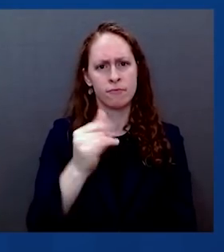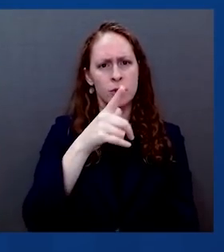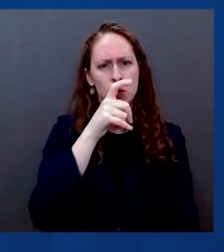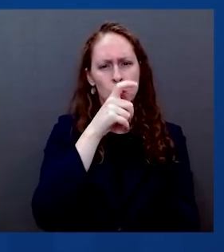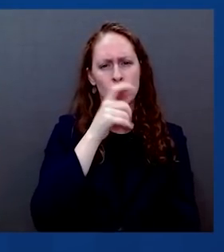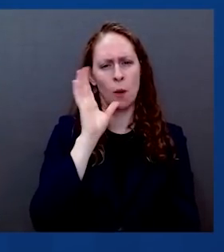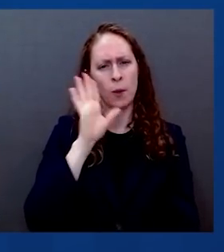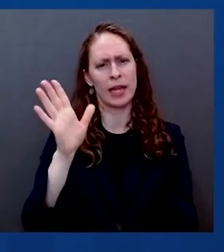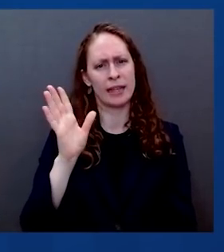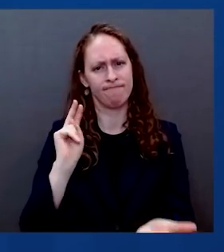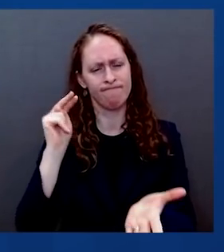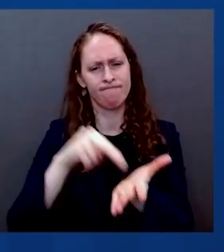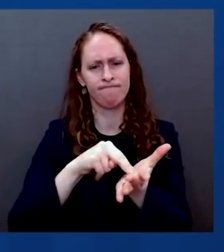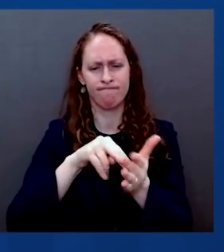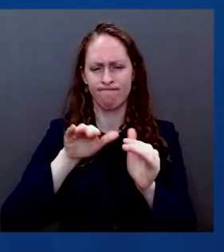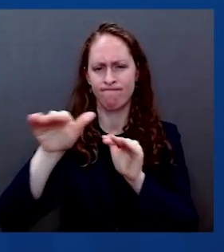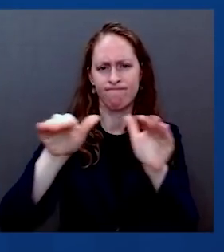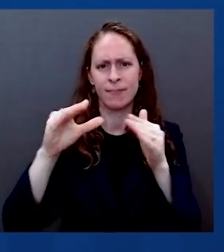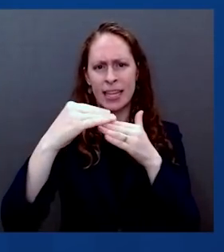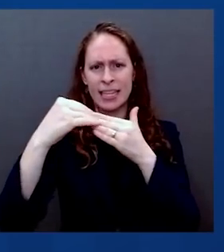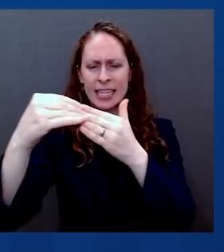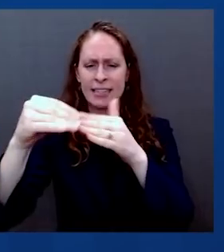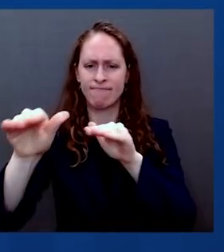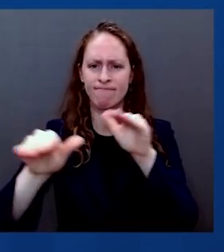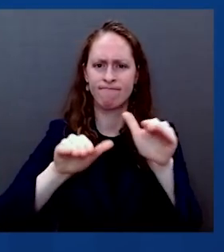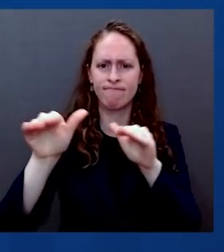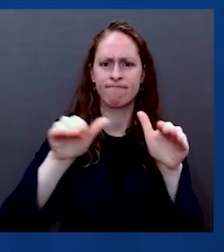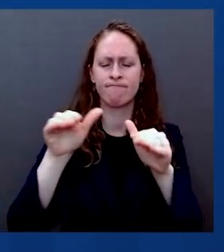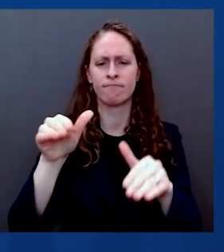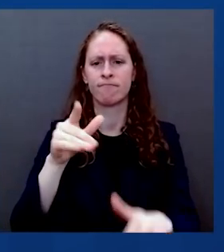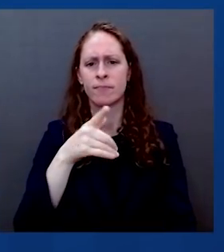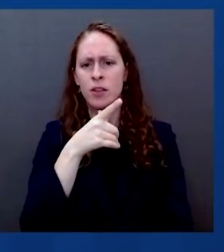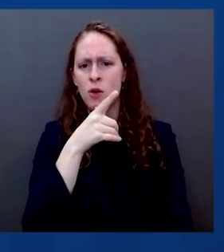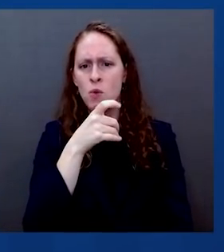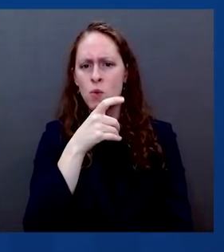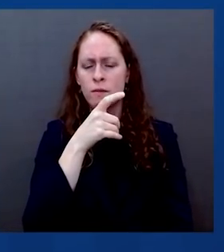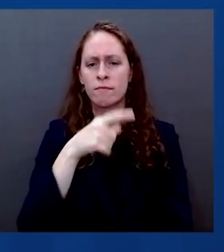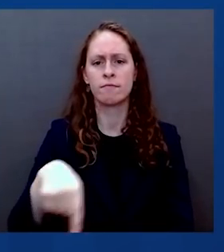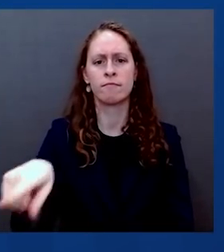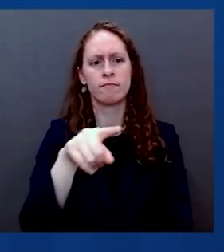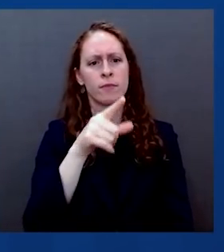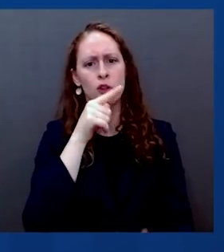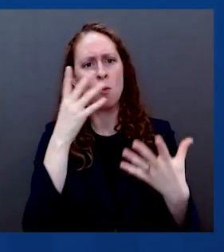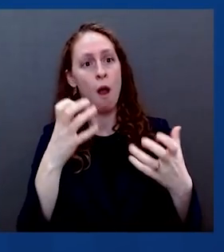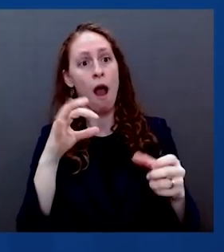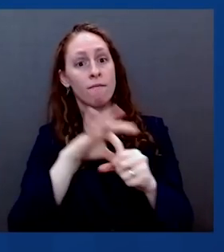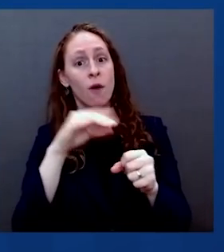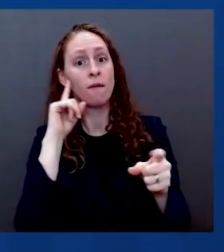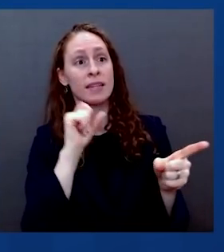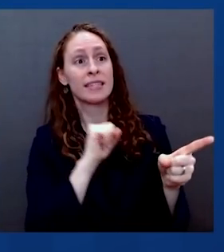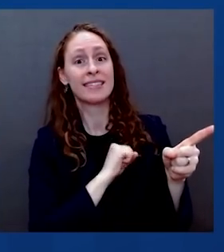Two landmark bills set before the United States Senate, the John Lewis Voting Rights Advancement Act